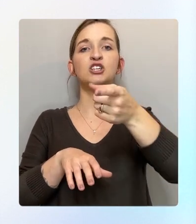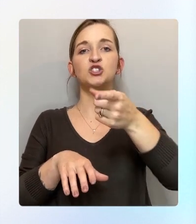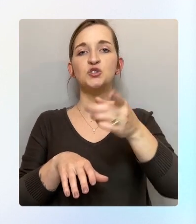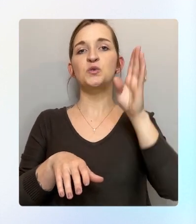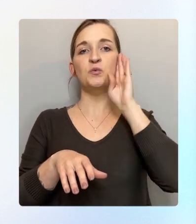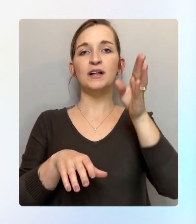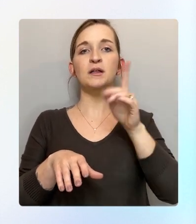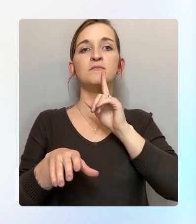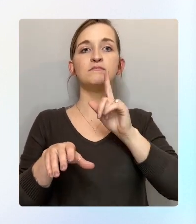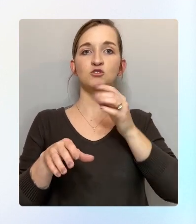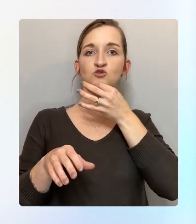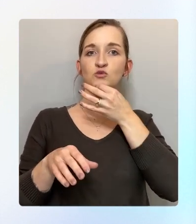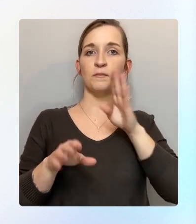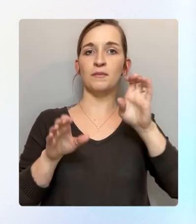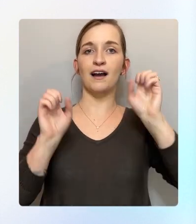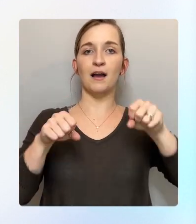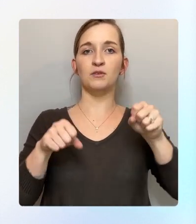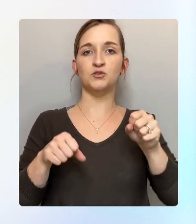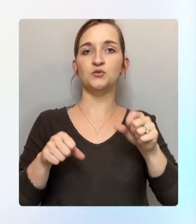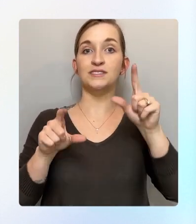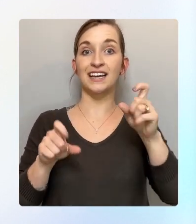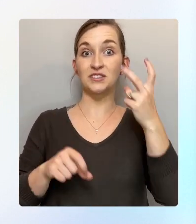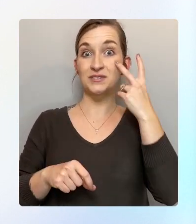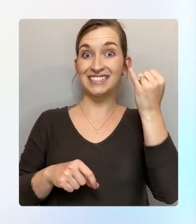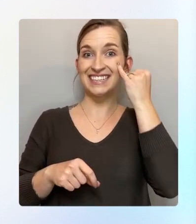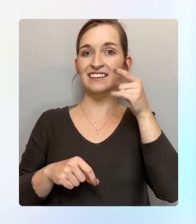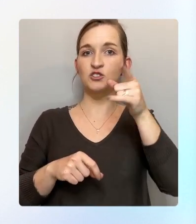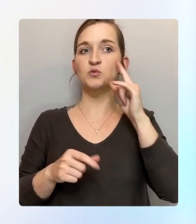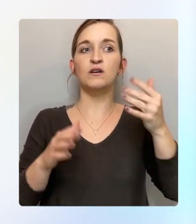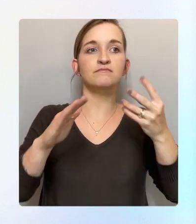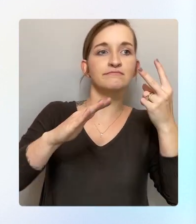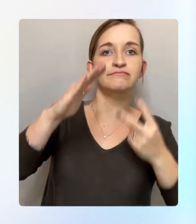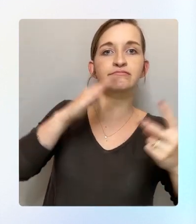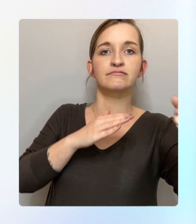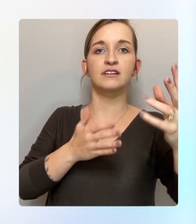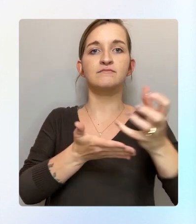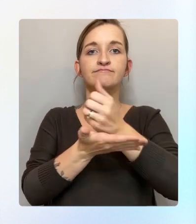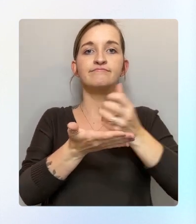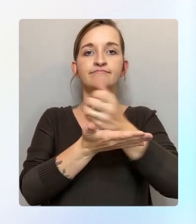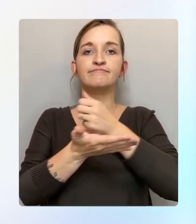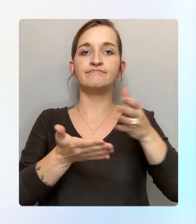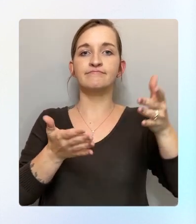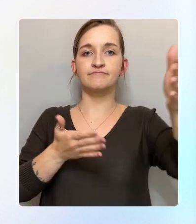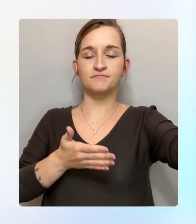Some of you have already adopted A/B testing and have seen great results. In our recent case study,